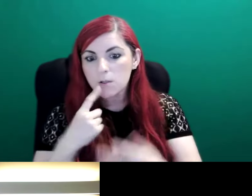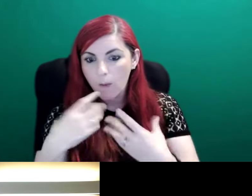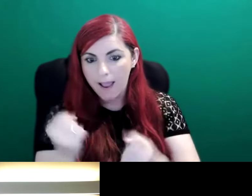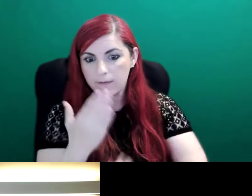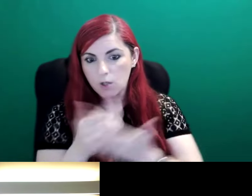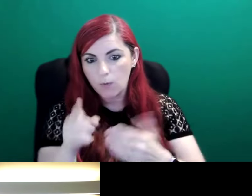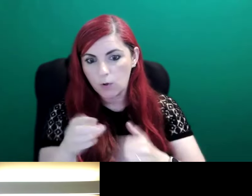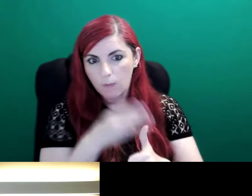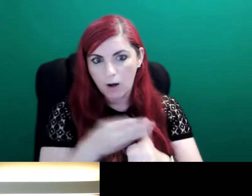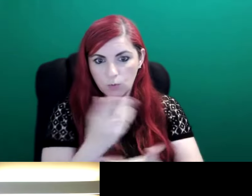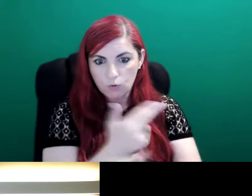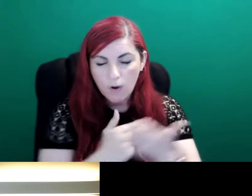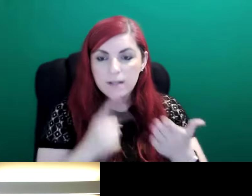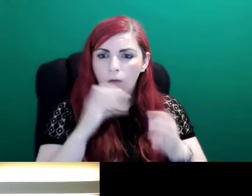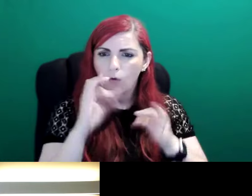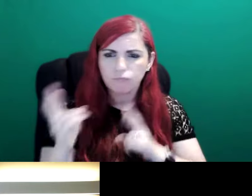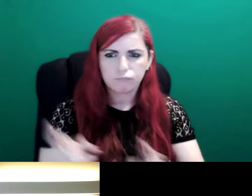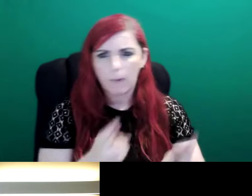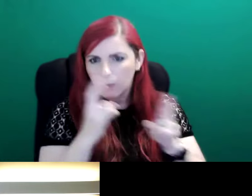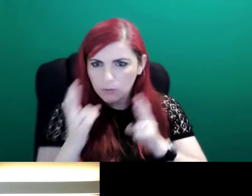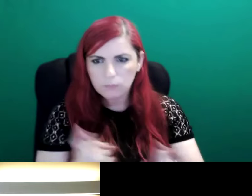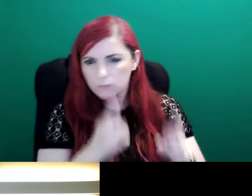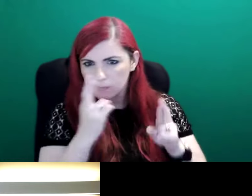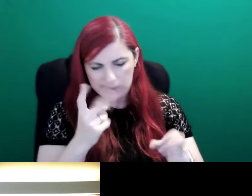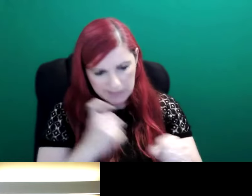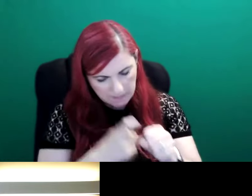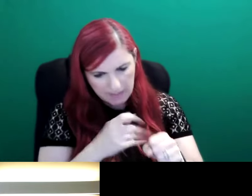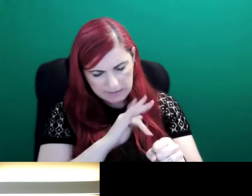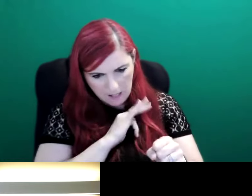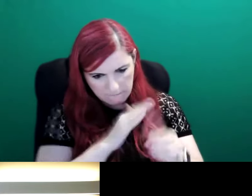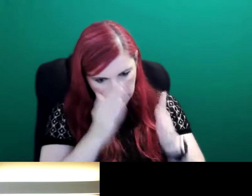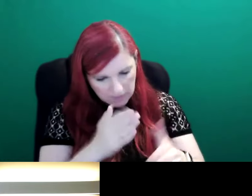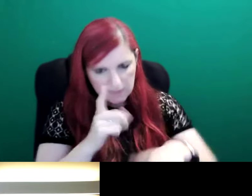it did involve repetition and discipline and time, but it's very straightforward. And